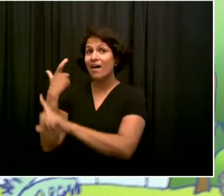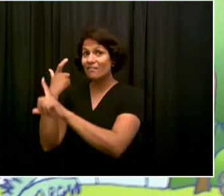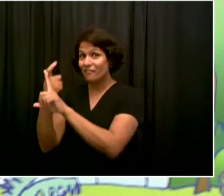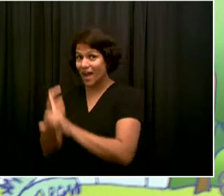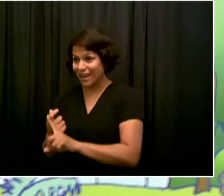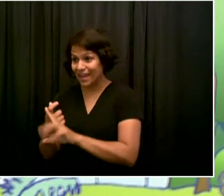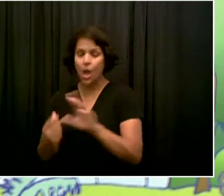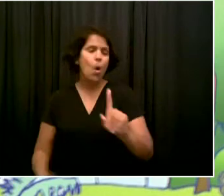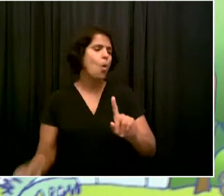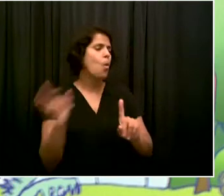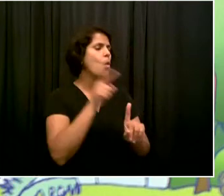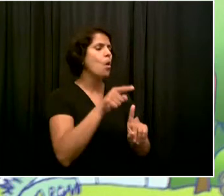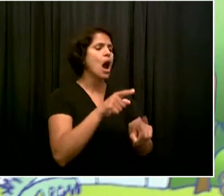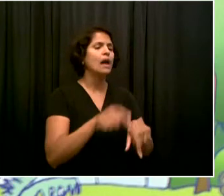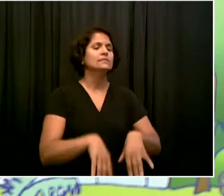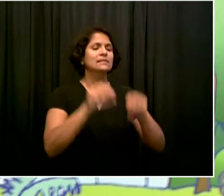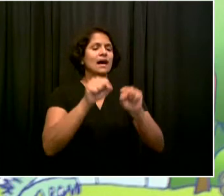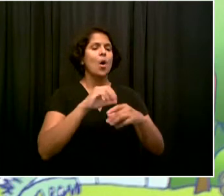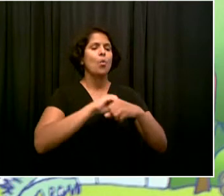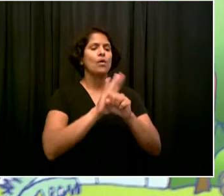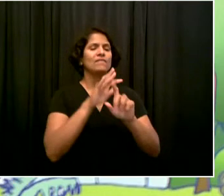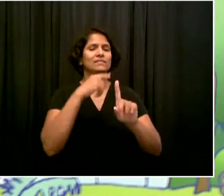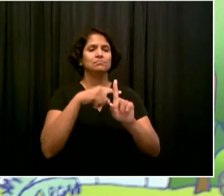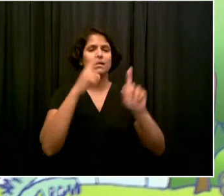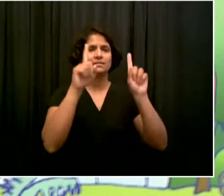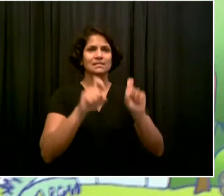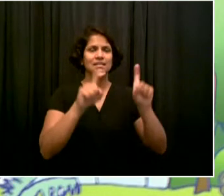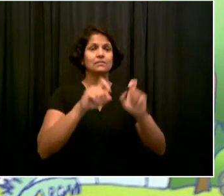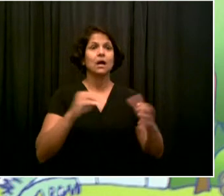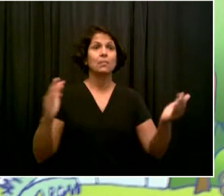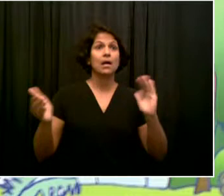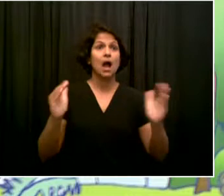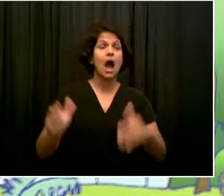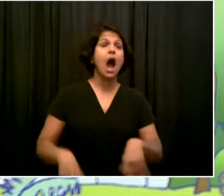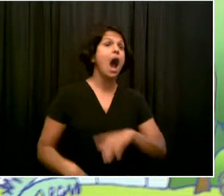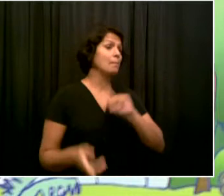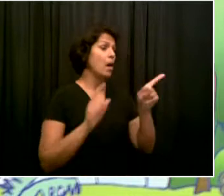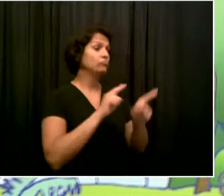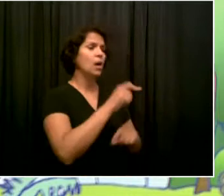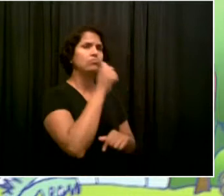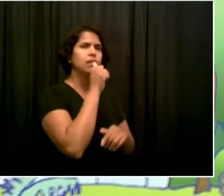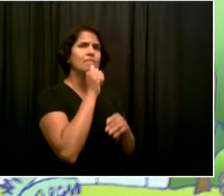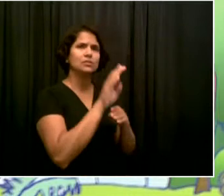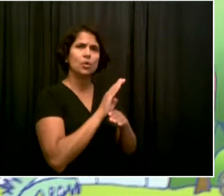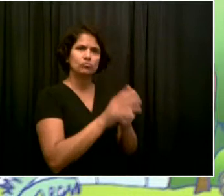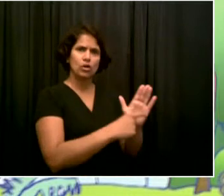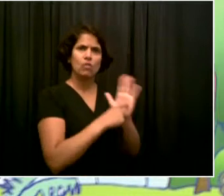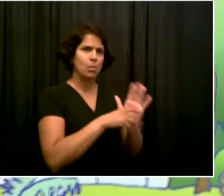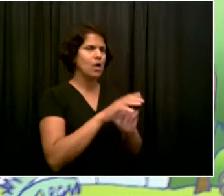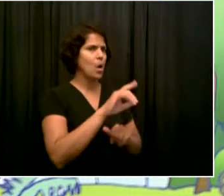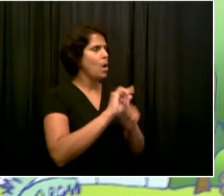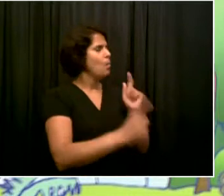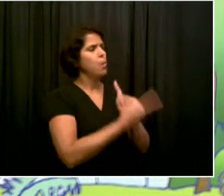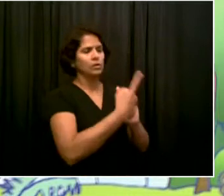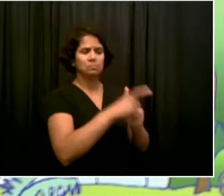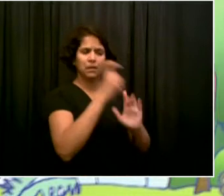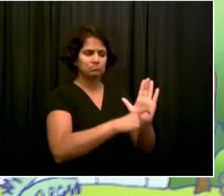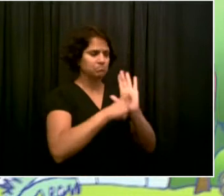EMPLOYEES THE OPTION OF WEEKLY TESTING, CAN YOU TALK ABOUT THE CONTRAST OF THAT